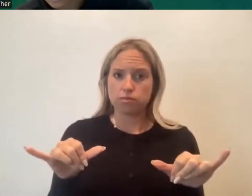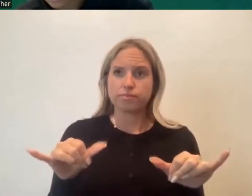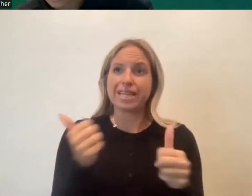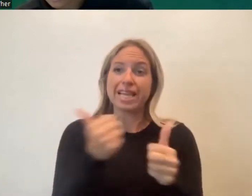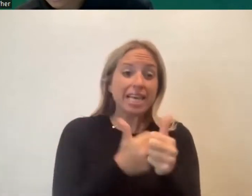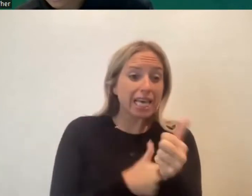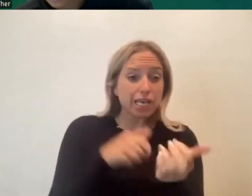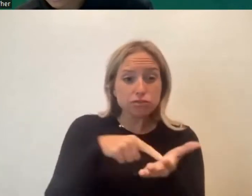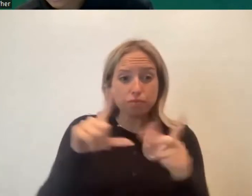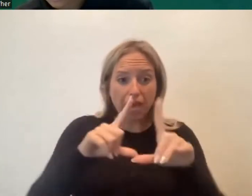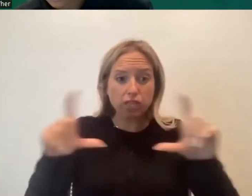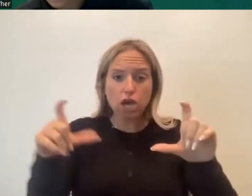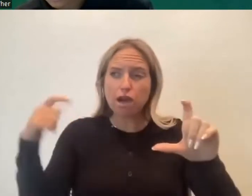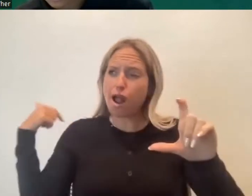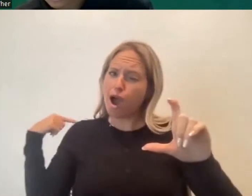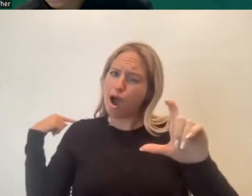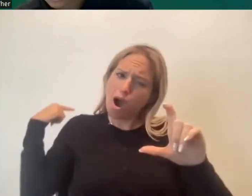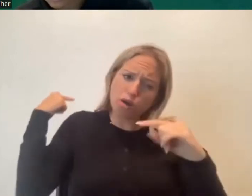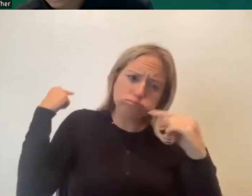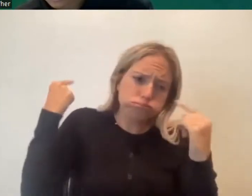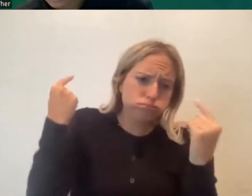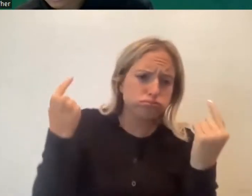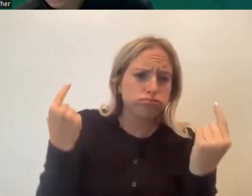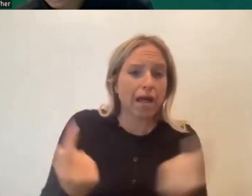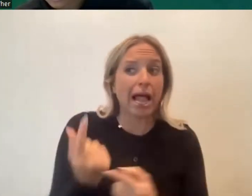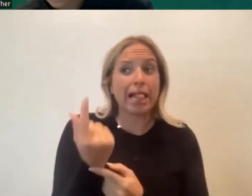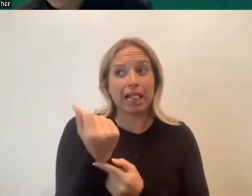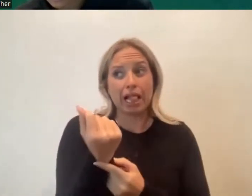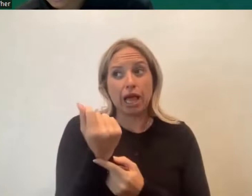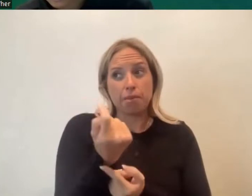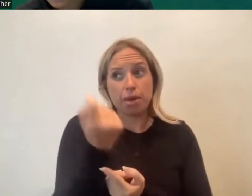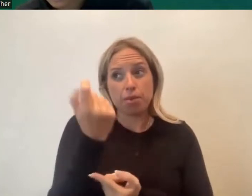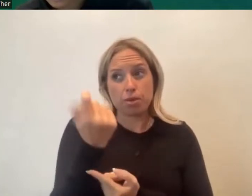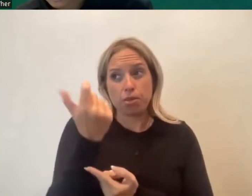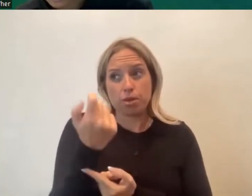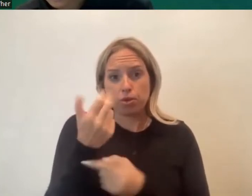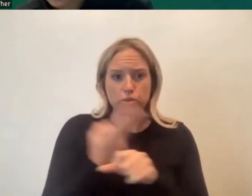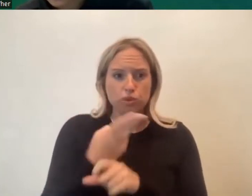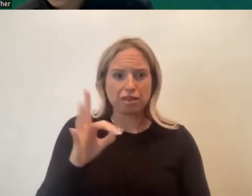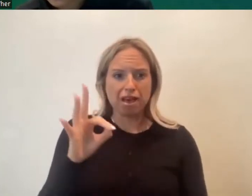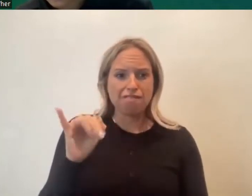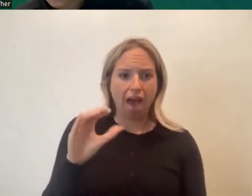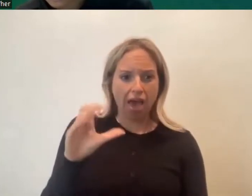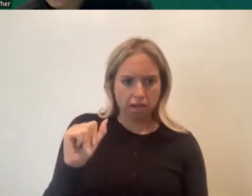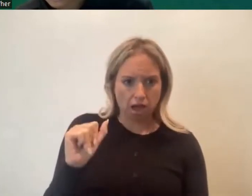ever earned. They take a little bit out under FICA and set that aside.